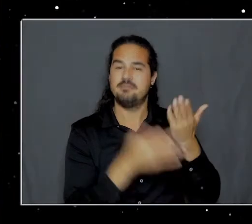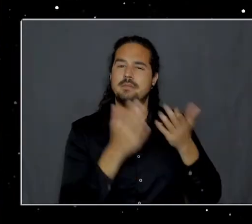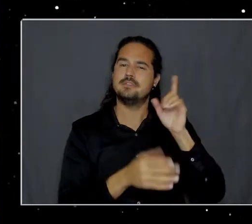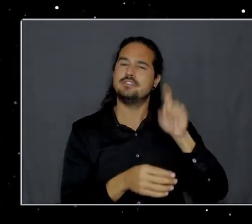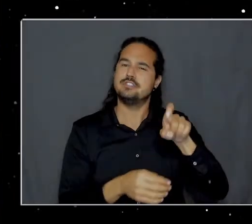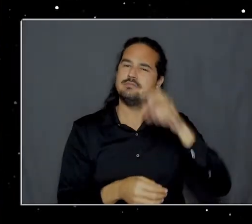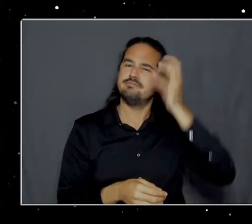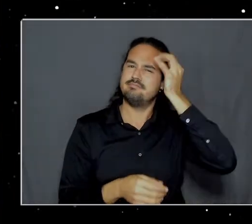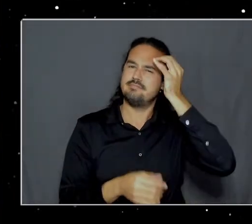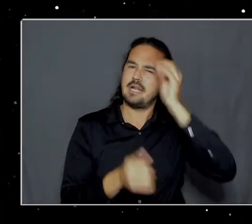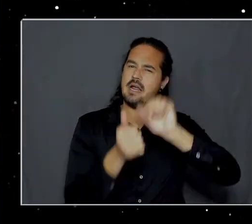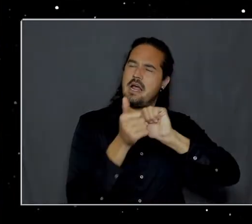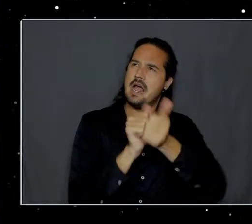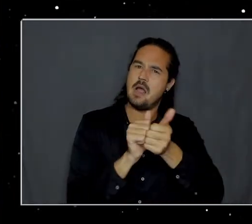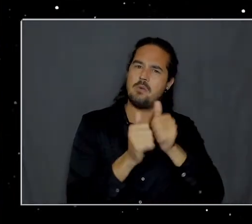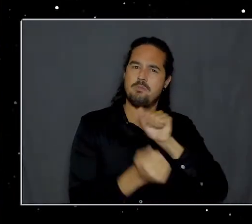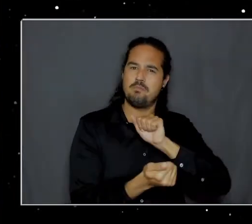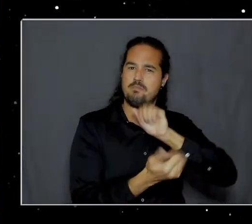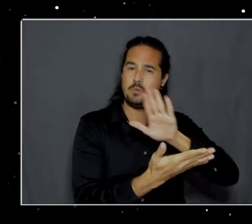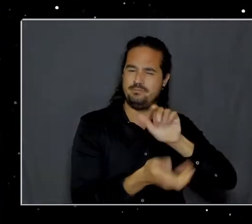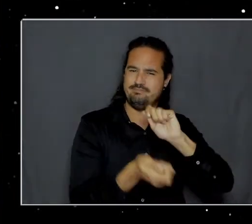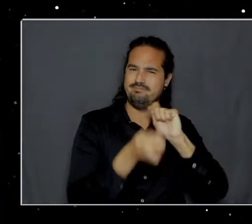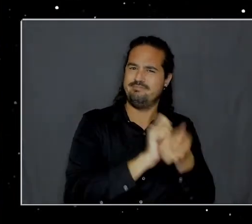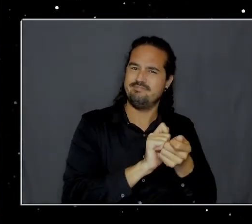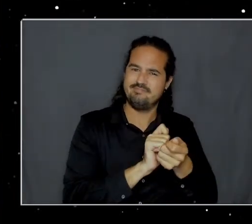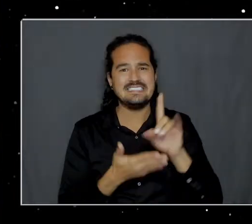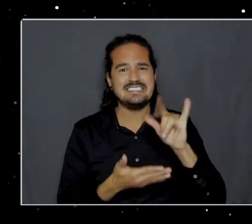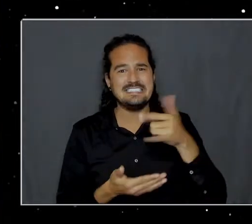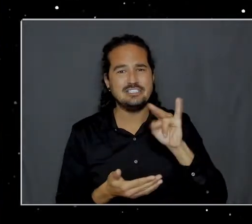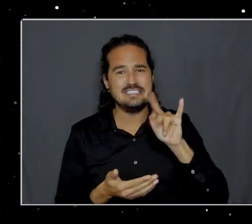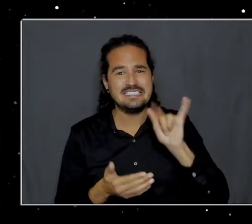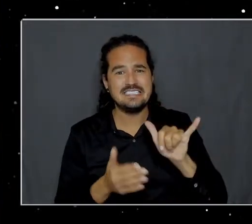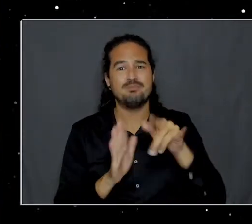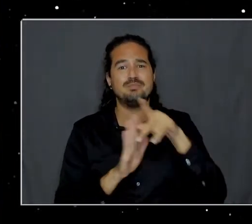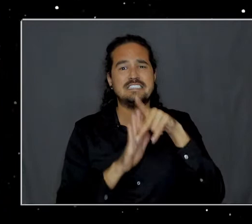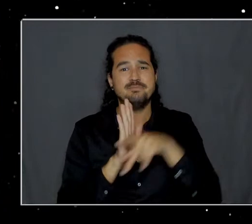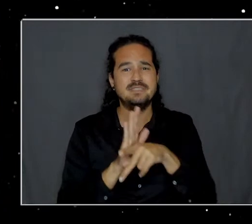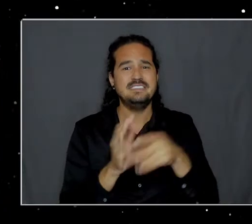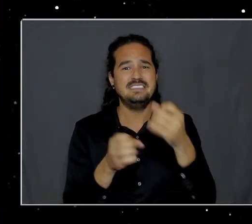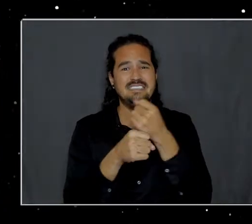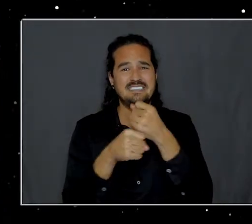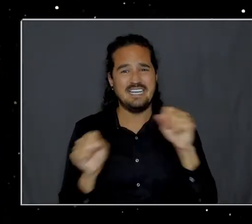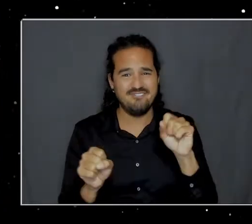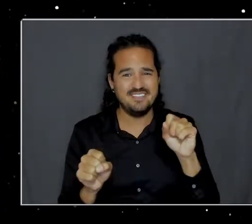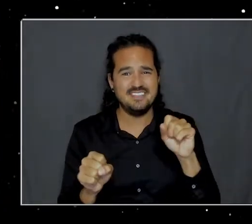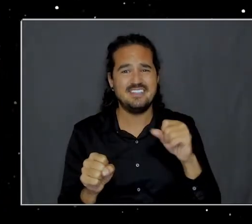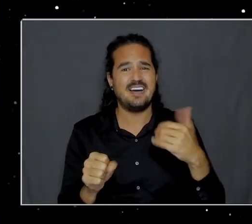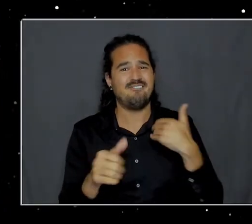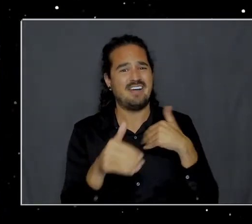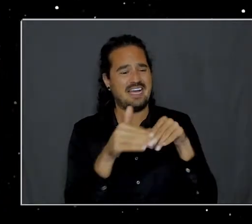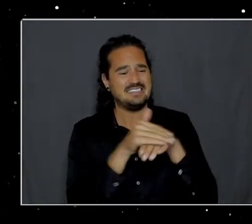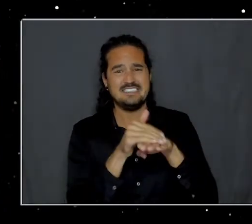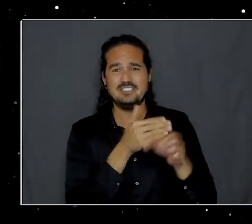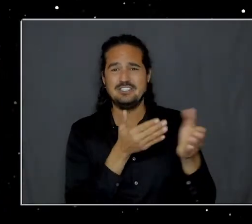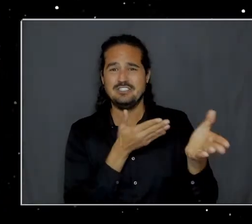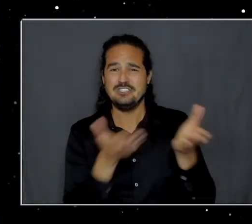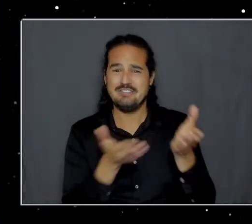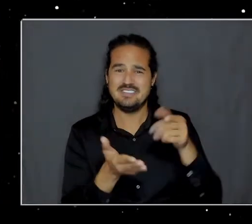JAIL, AS LONG AS WE ARE INCARCERATING PEOPLE, WHICH WE REALLY NEED TO RETHINK HOW THAT PEOPLE HAVE ACCESS TO THE CARE AND SERVICES THAT THEY